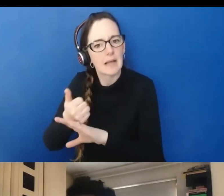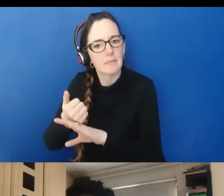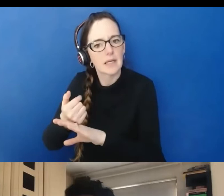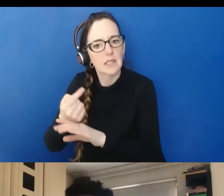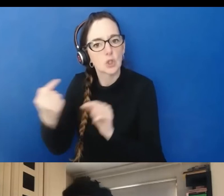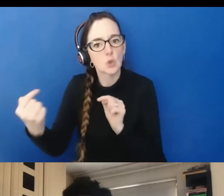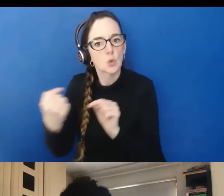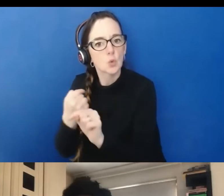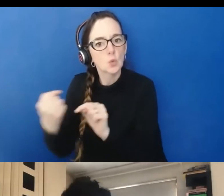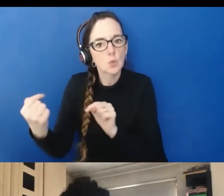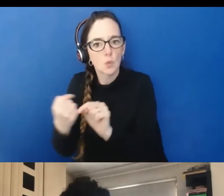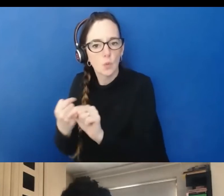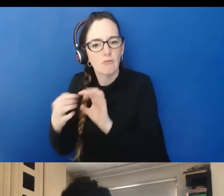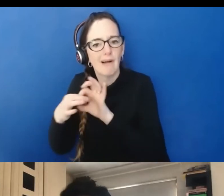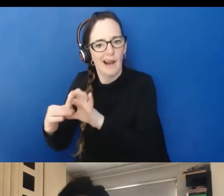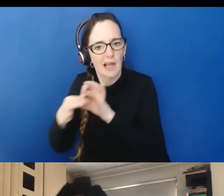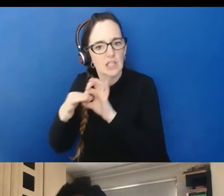for the project we produce that follows the stages,